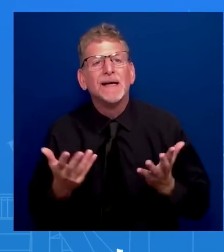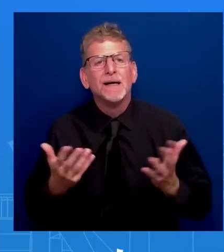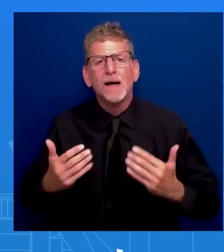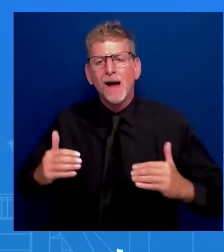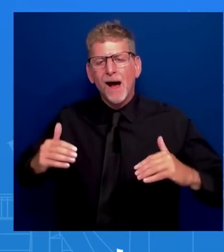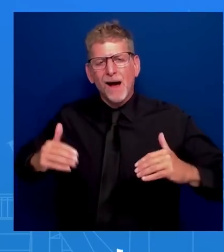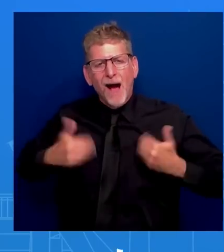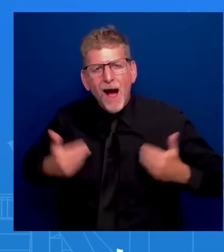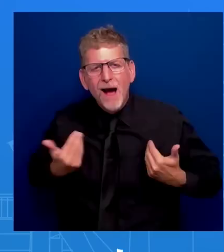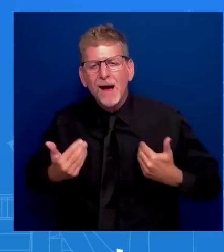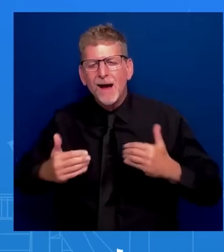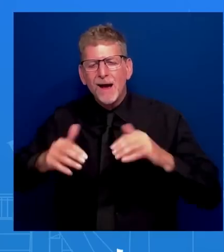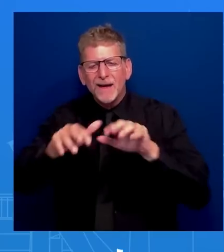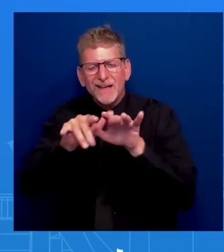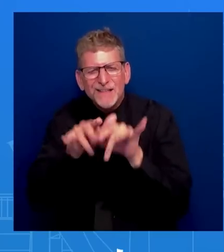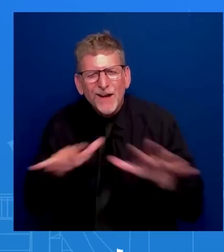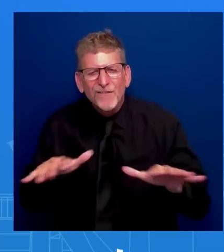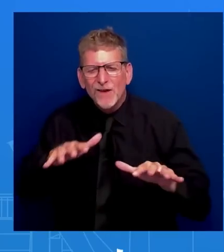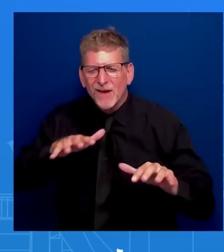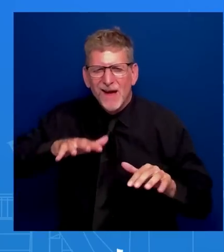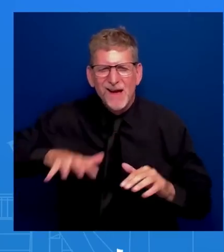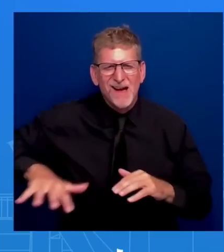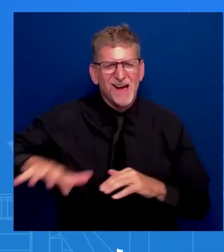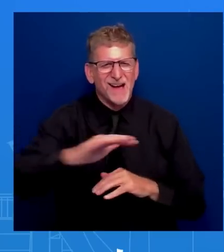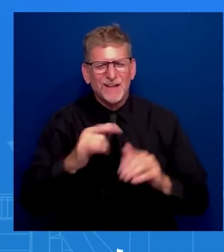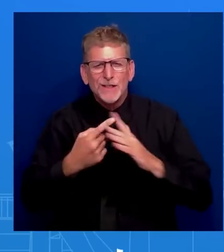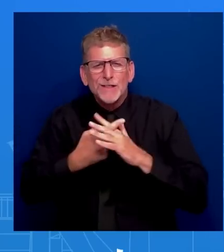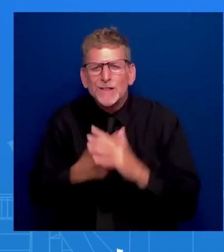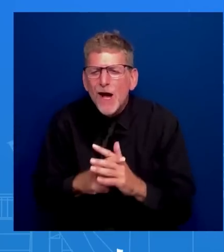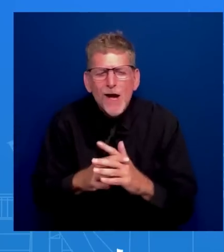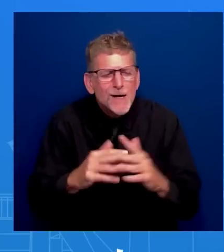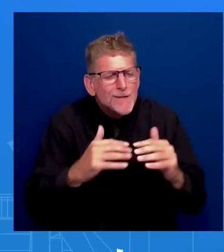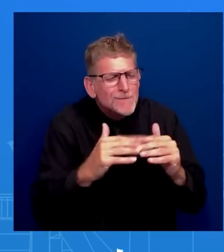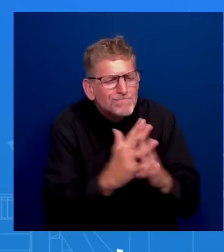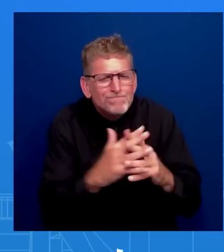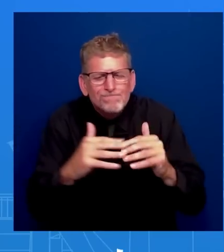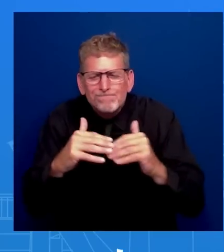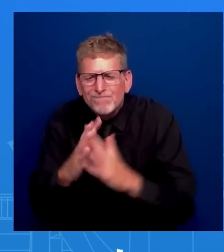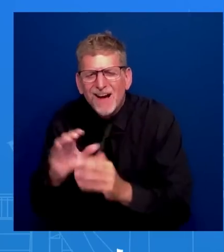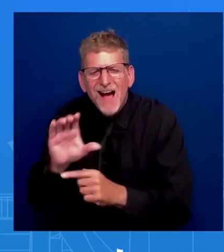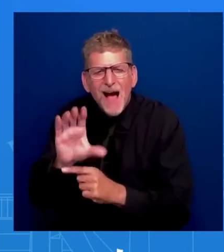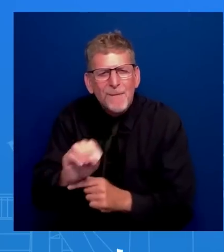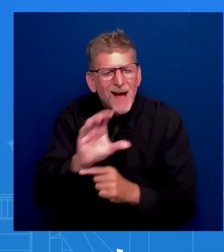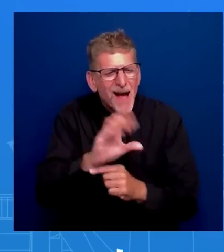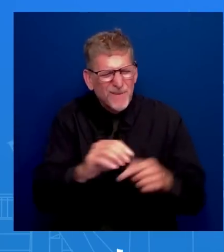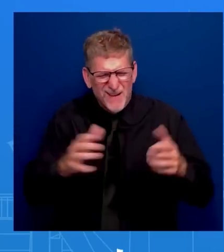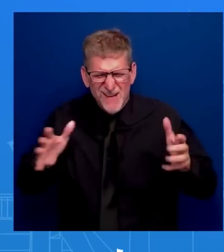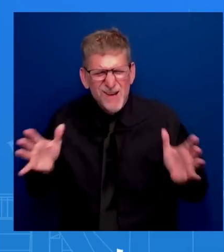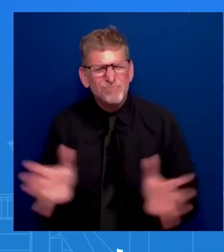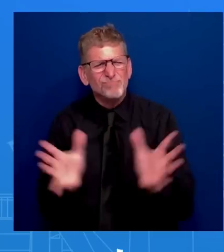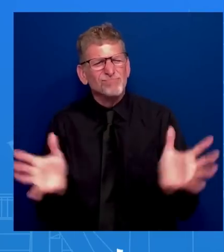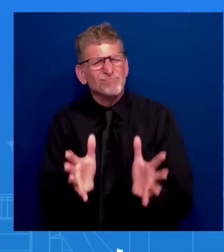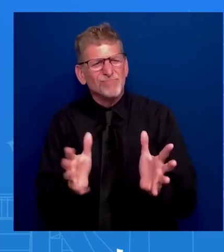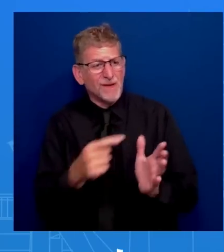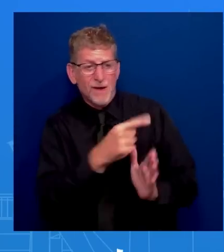Joshua's company, SparkCharge, is the first mobile, ultra-fast charger for electric vehicles,